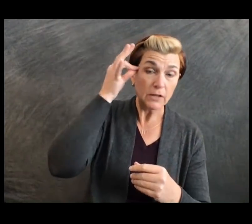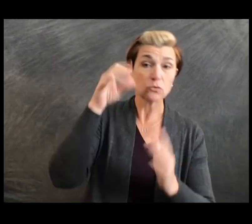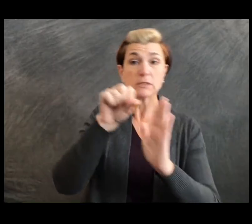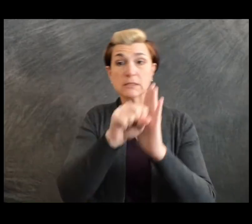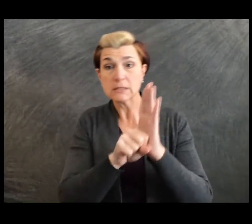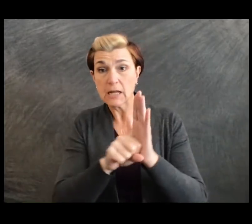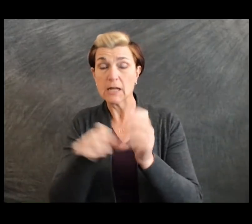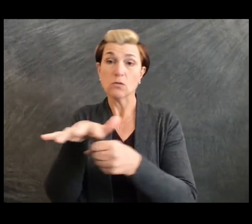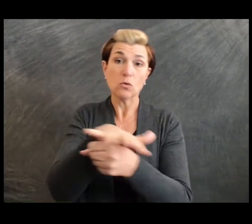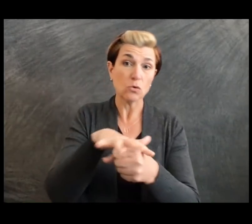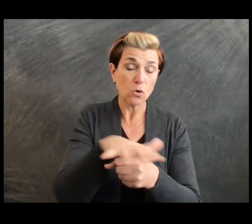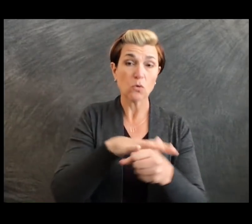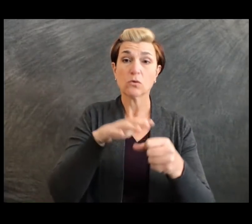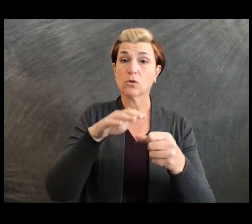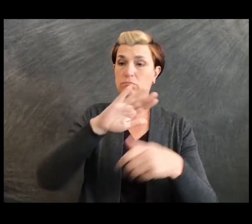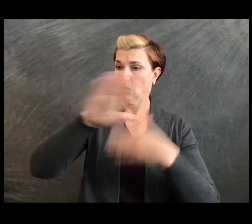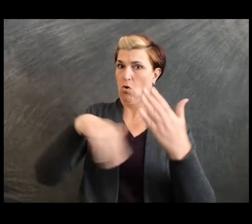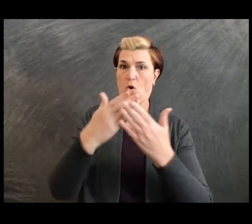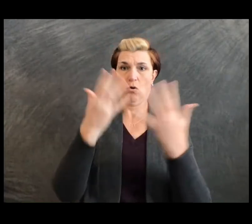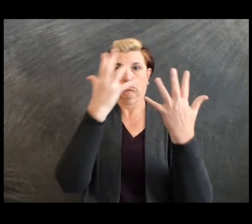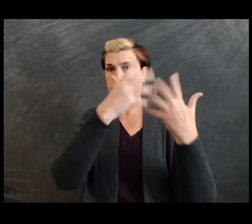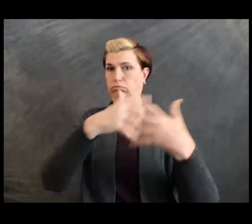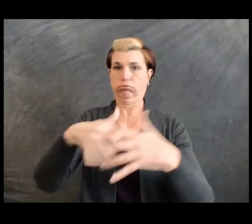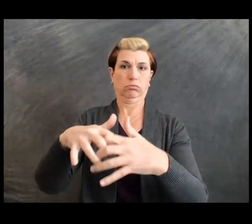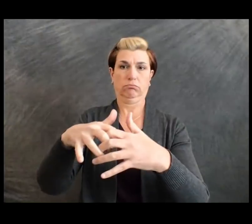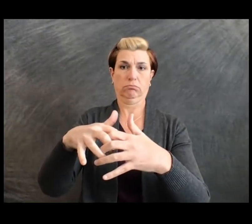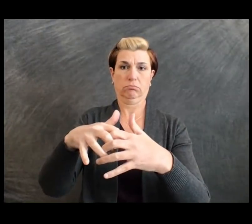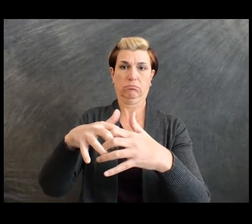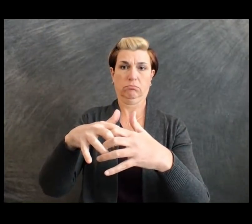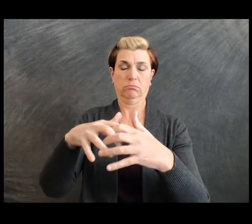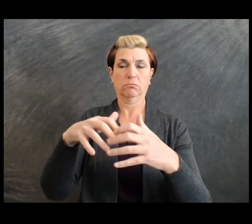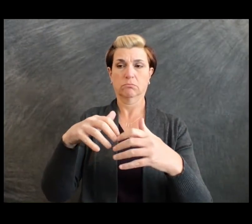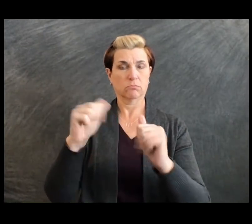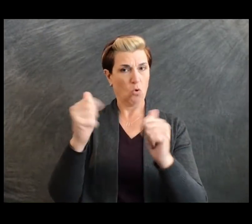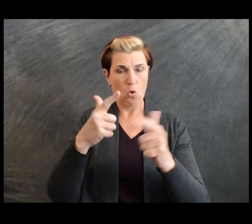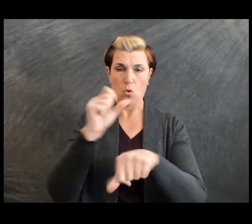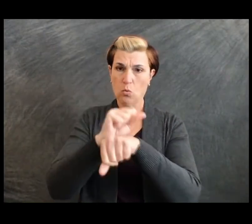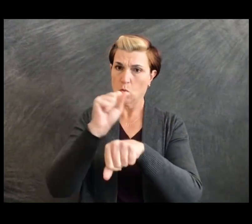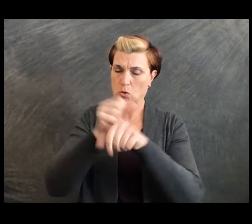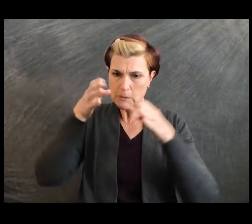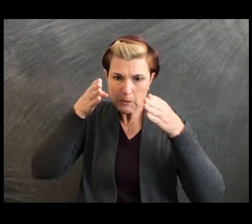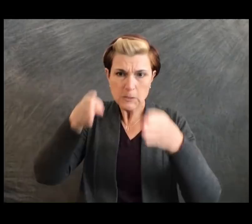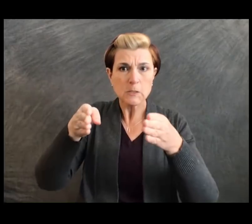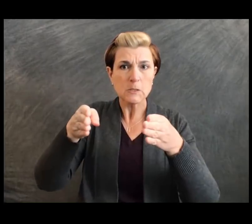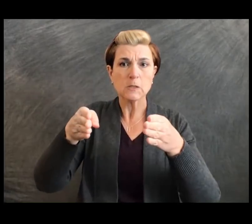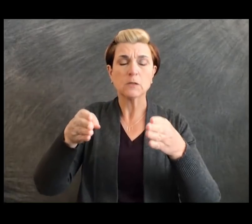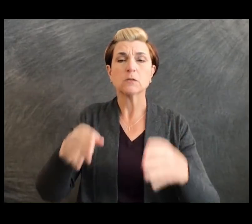working hard everybody is working hard and the people standing alongside of me